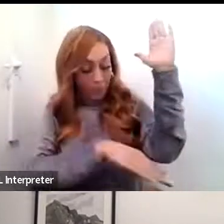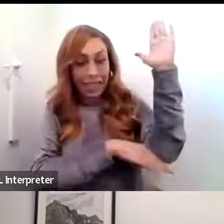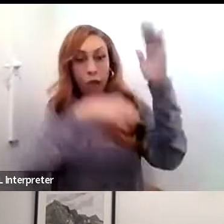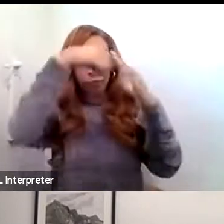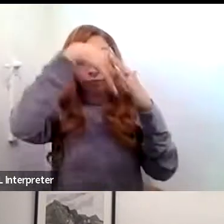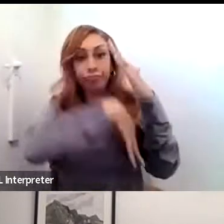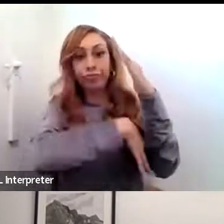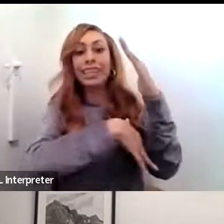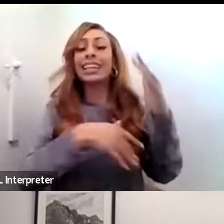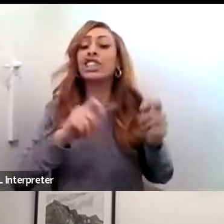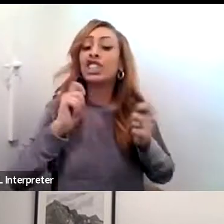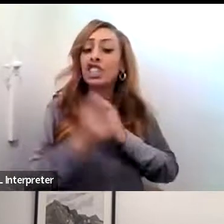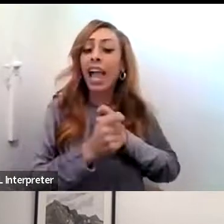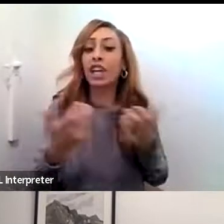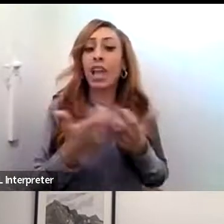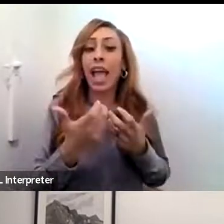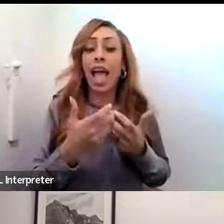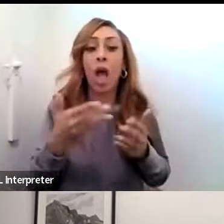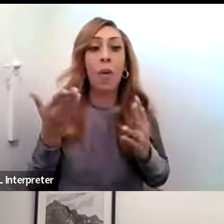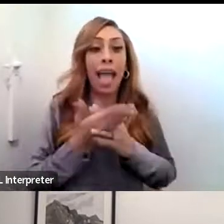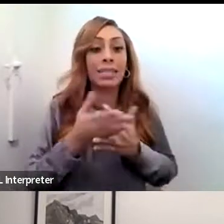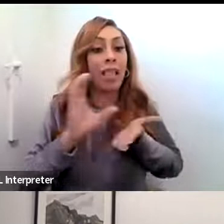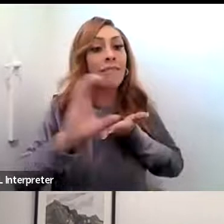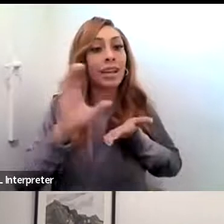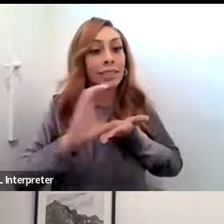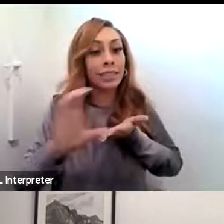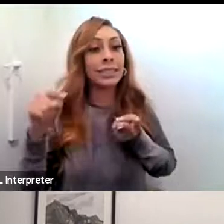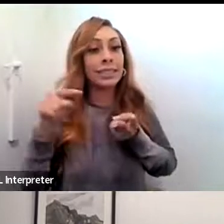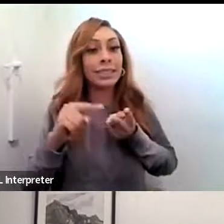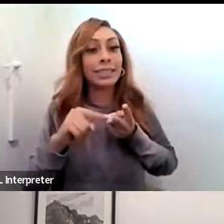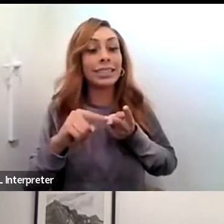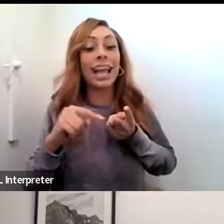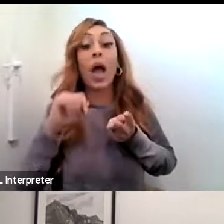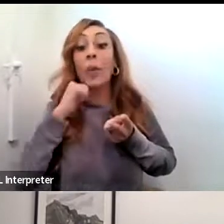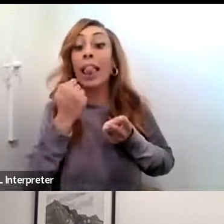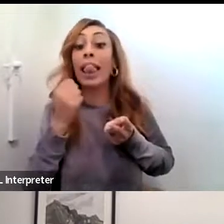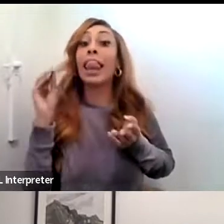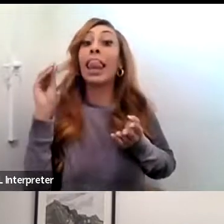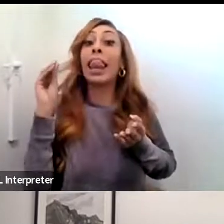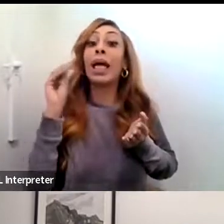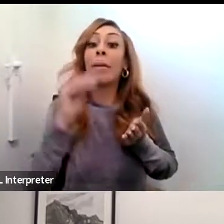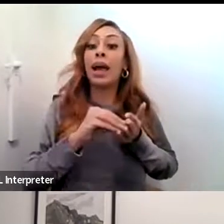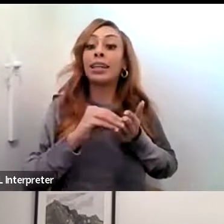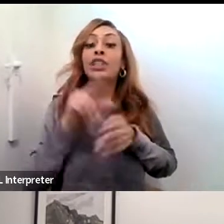around how accessibility is funded. And finally, I'm just going to put in a Twitter handle